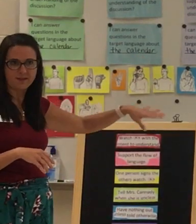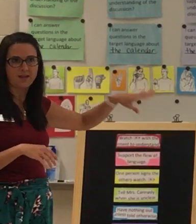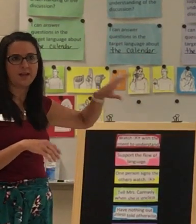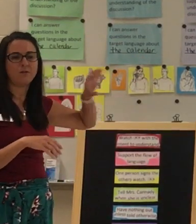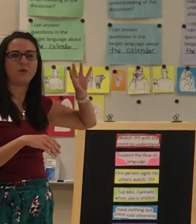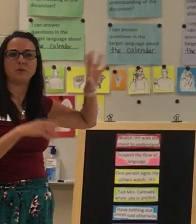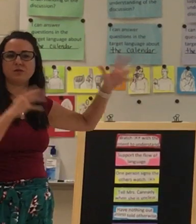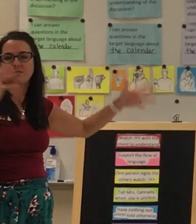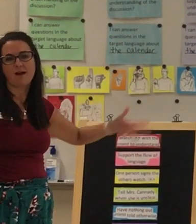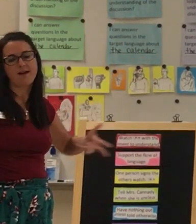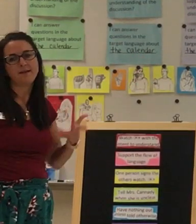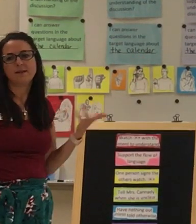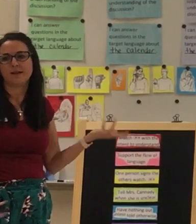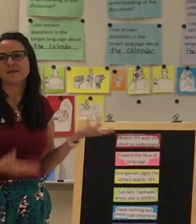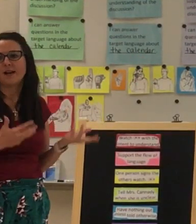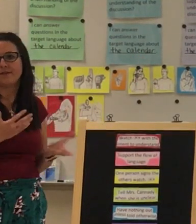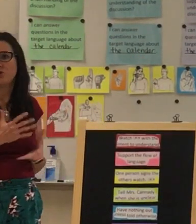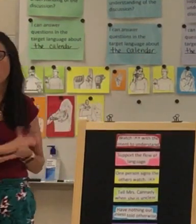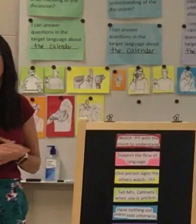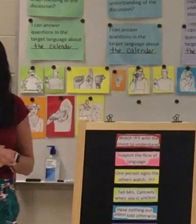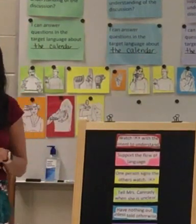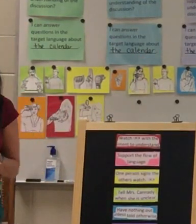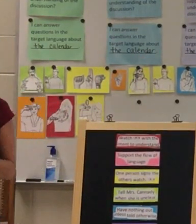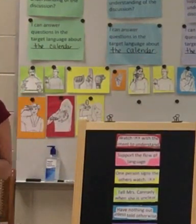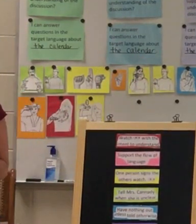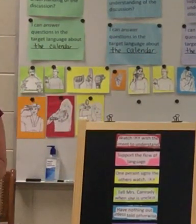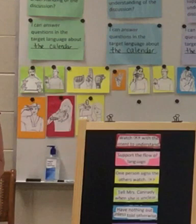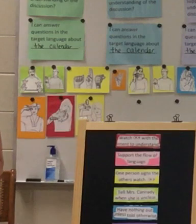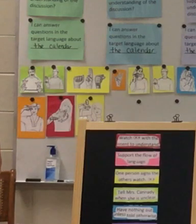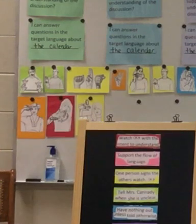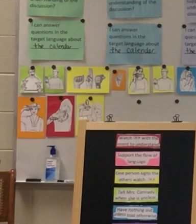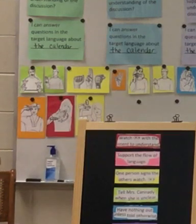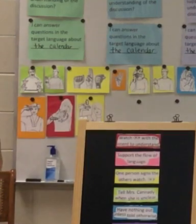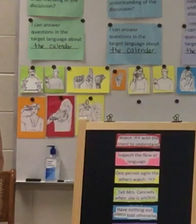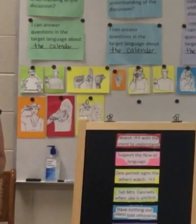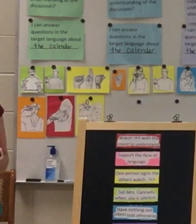thing and we do that that's kind of a normal routine of the day and then we